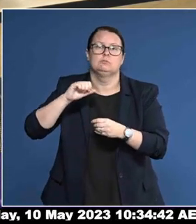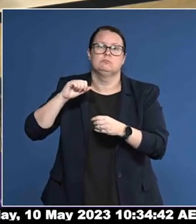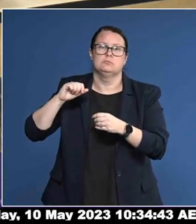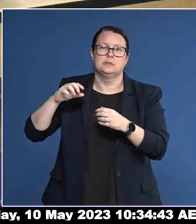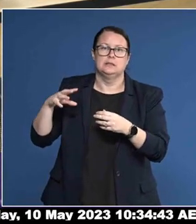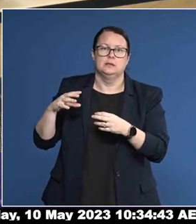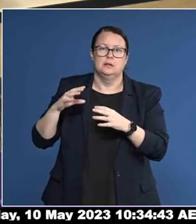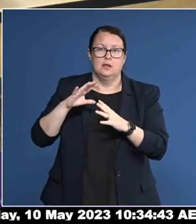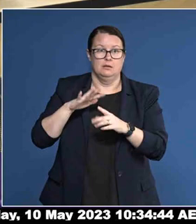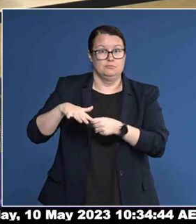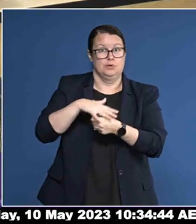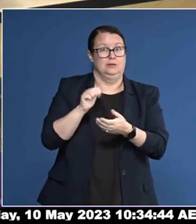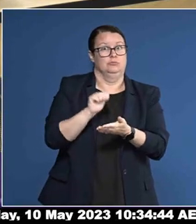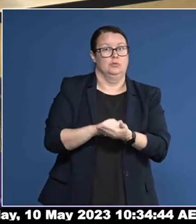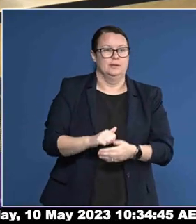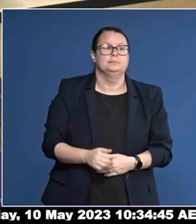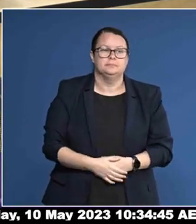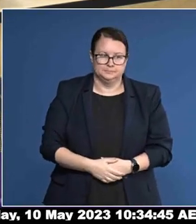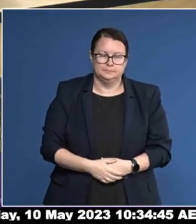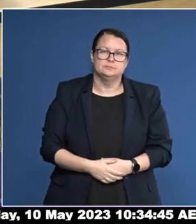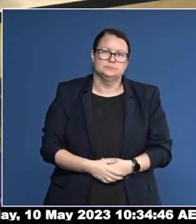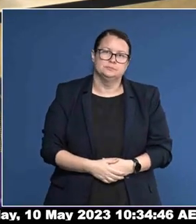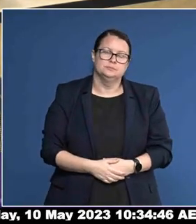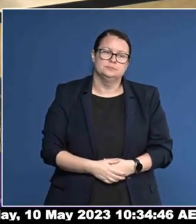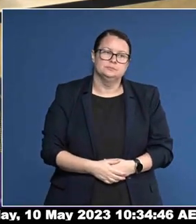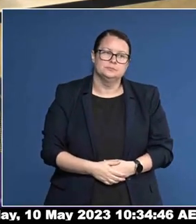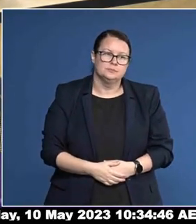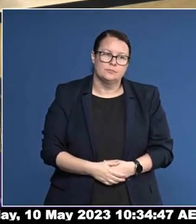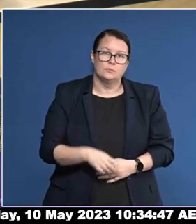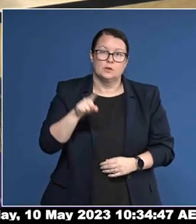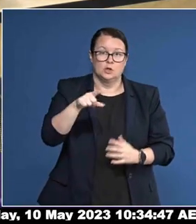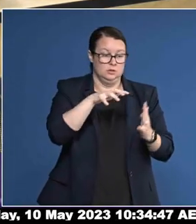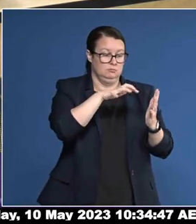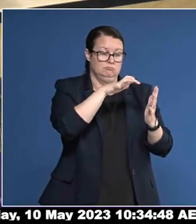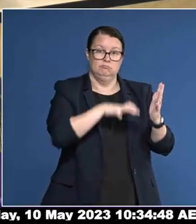That's right. MS MAHONY: You've prepared a statement for the purposes of the